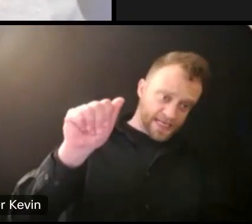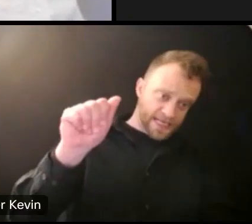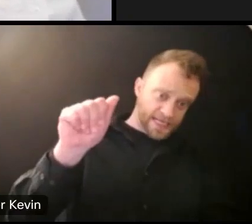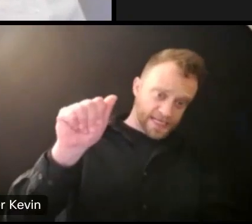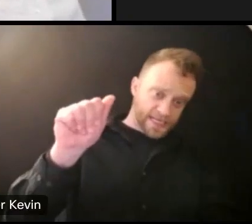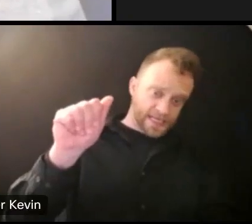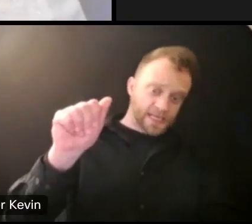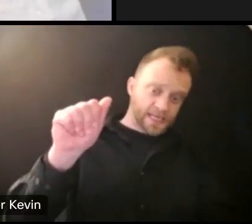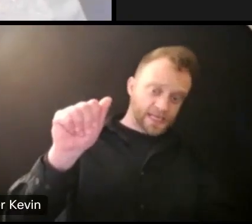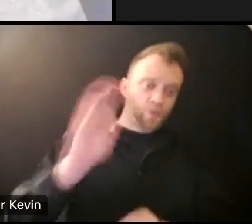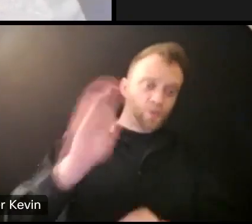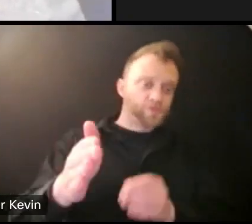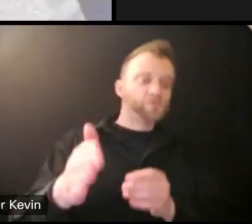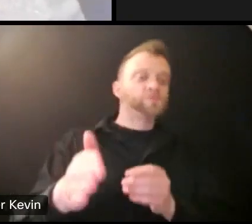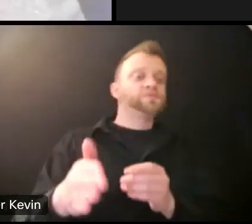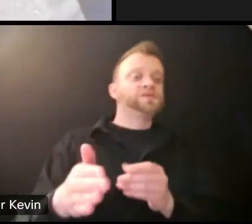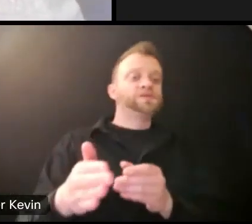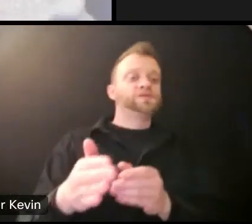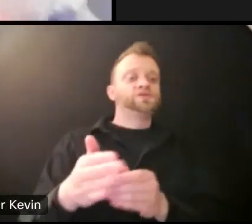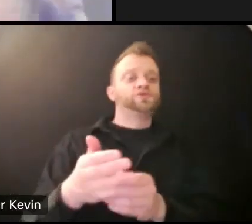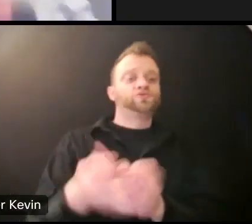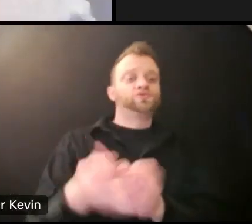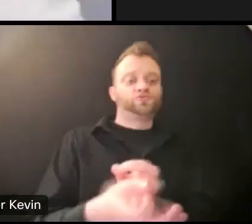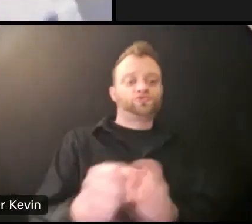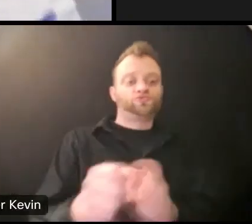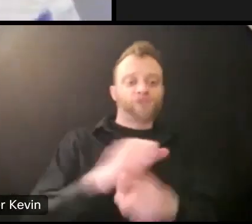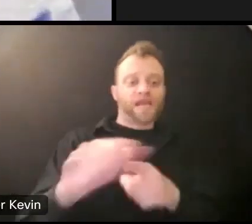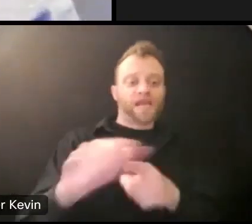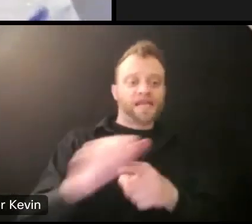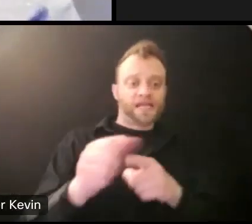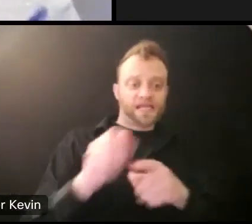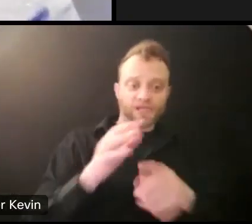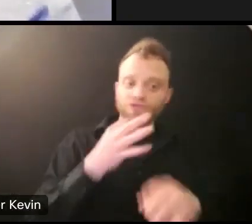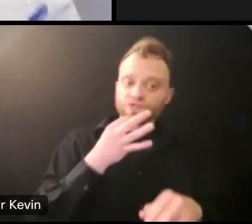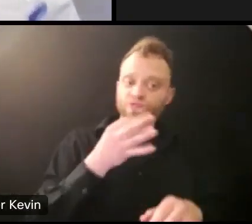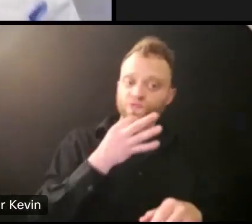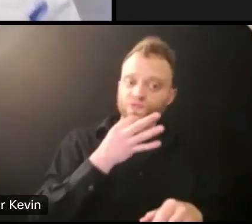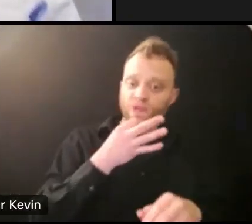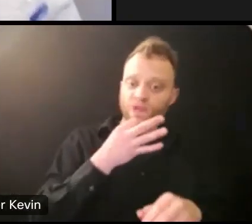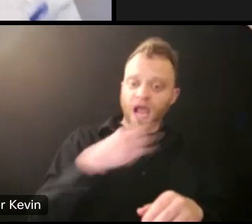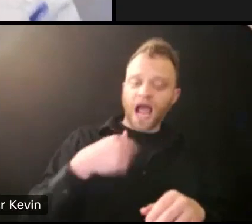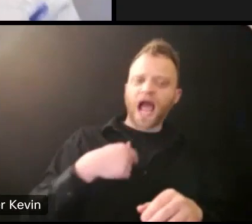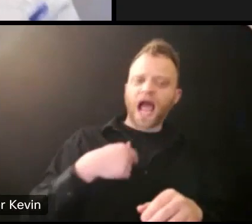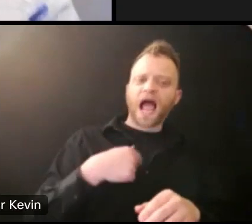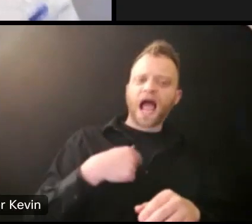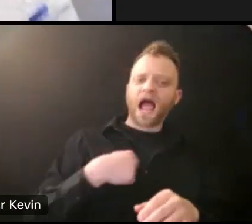But the most important thing and I asked my colleagues and for Kent to interject if they wish,